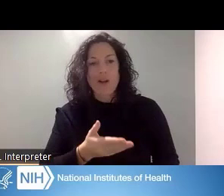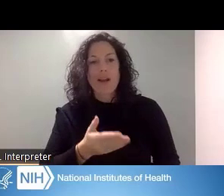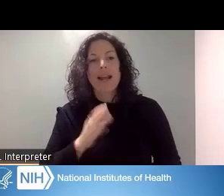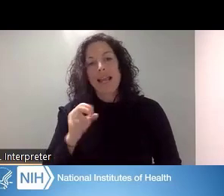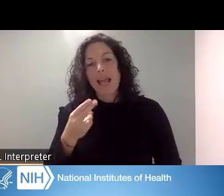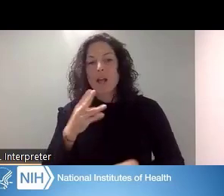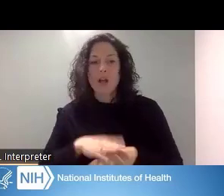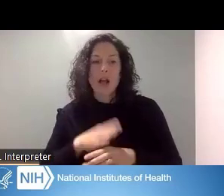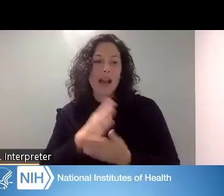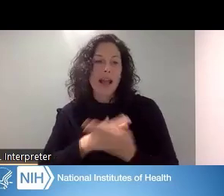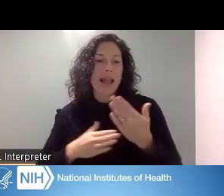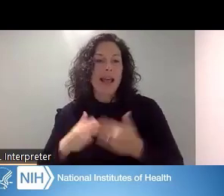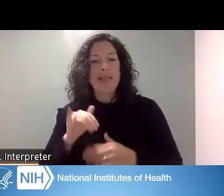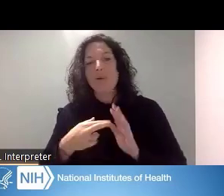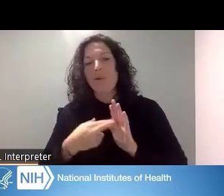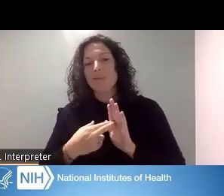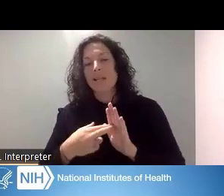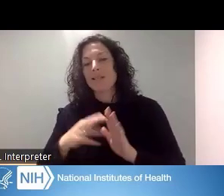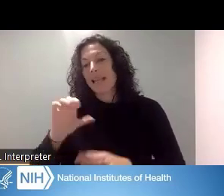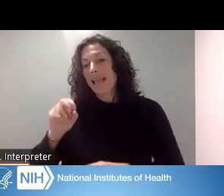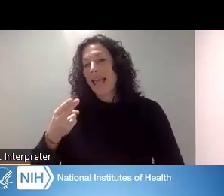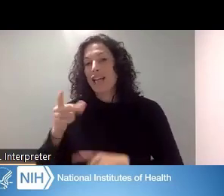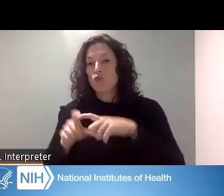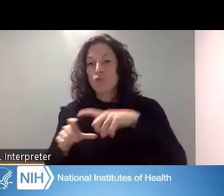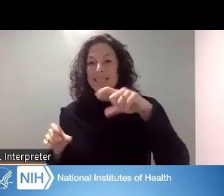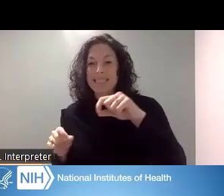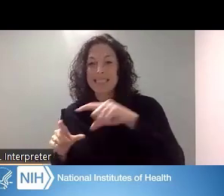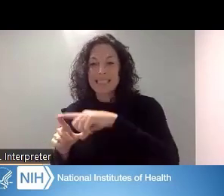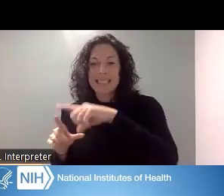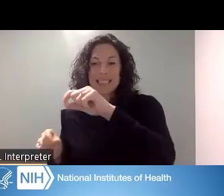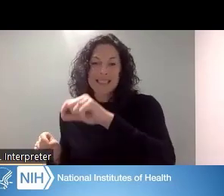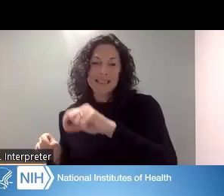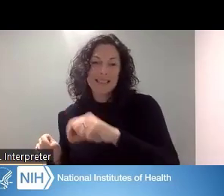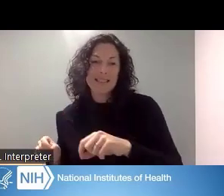and it simply represents your cash receipts minus your cash disbursements,